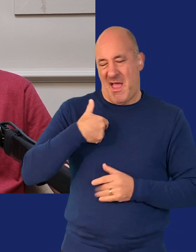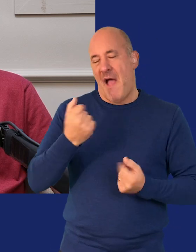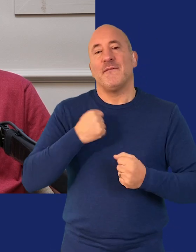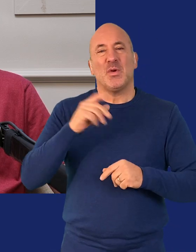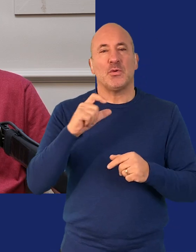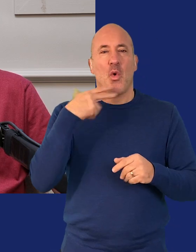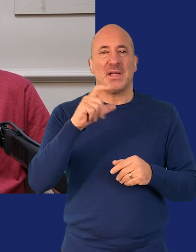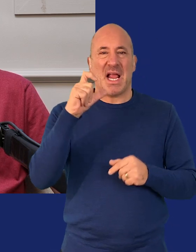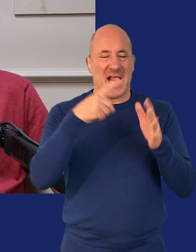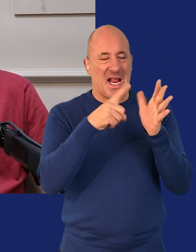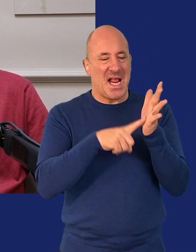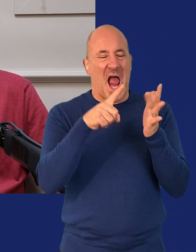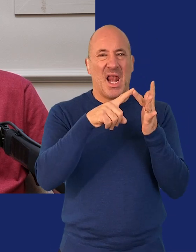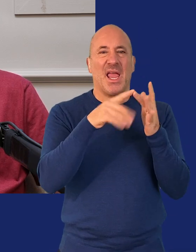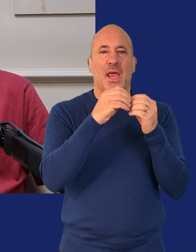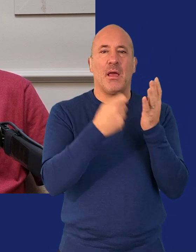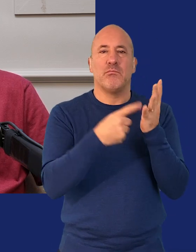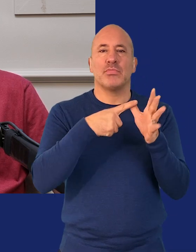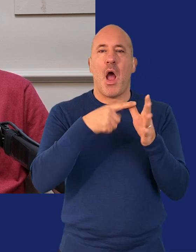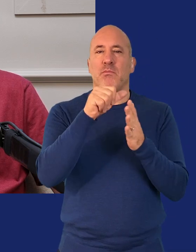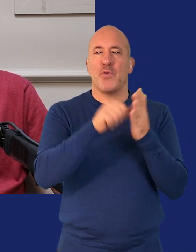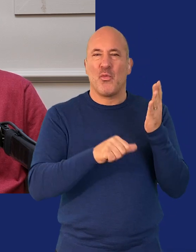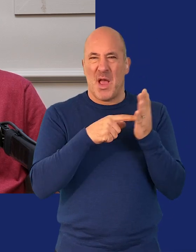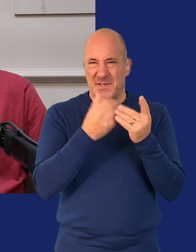program, which is specific, um, and it's delivered by Dr. Ossie.